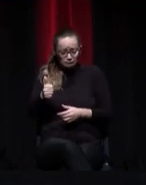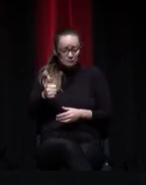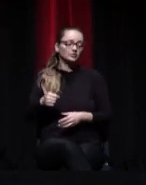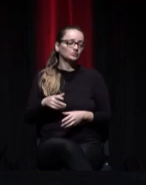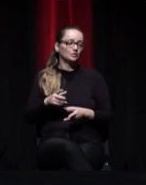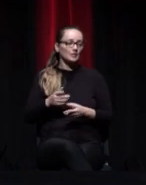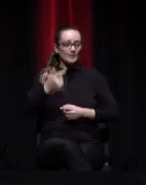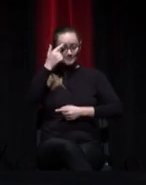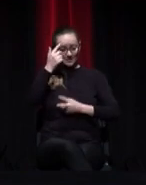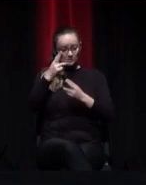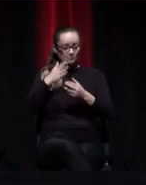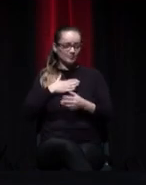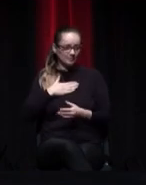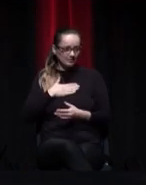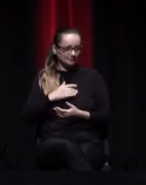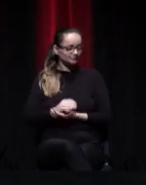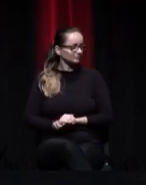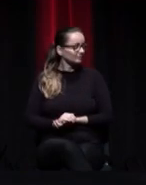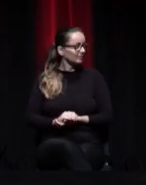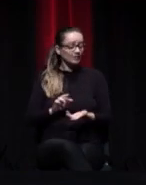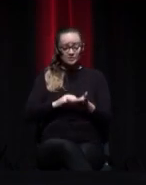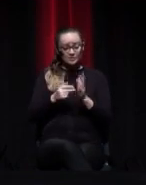because it has some relation with the truth